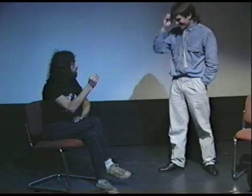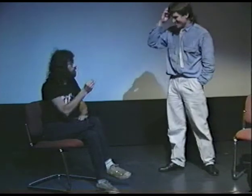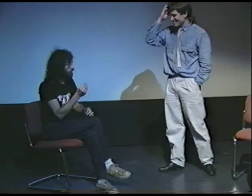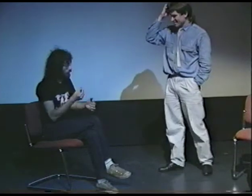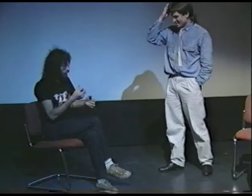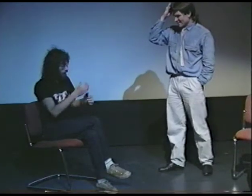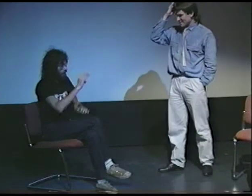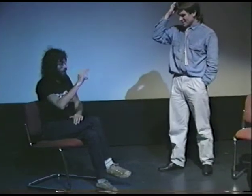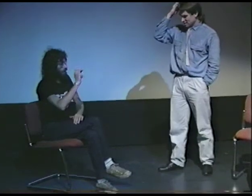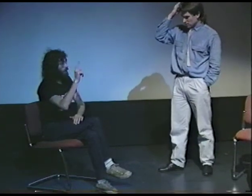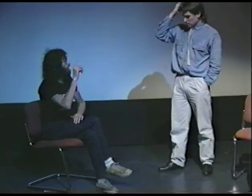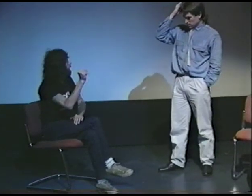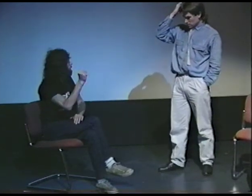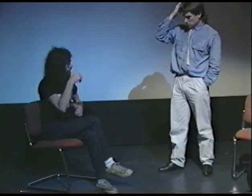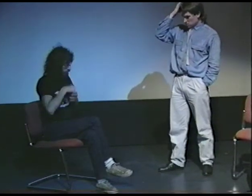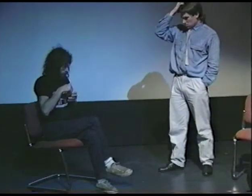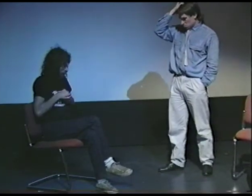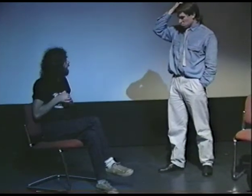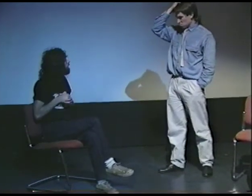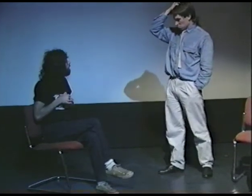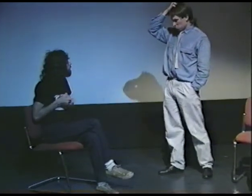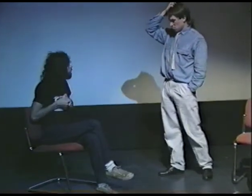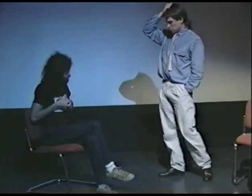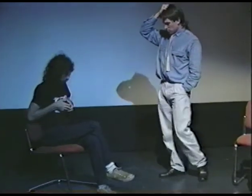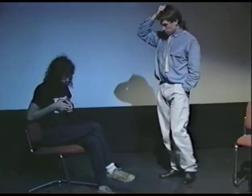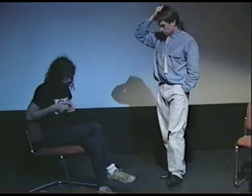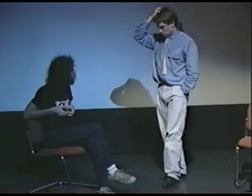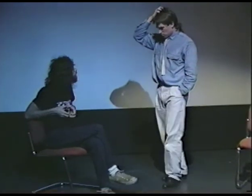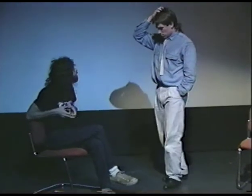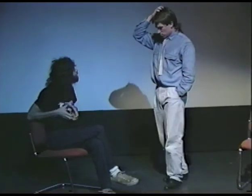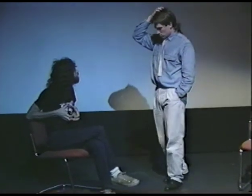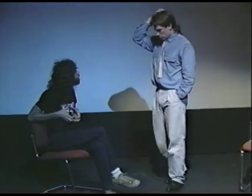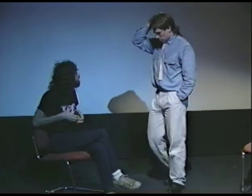And-- (WHISPERING) cells.